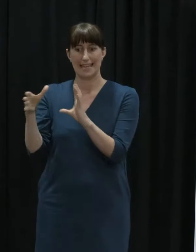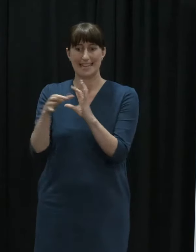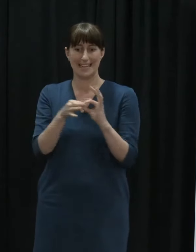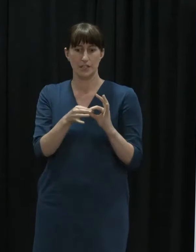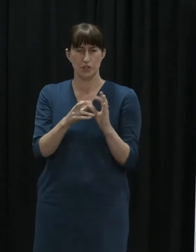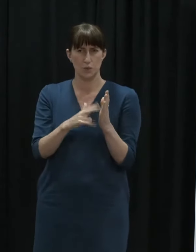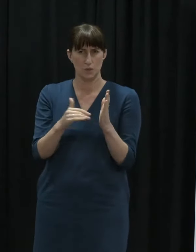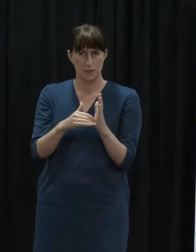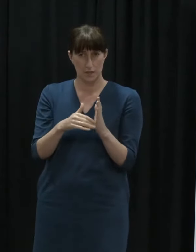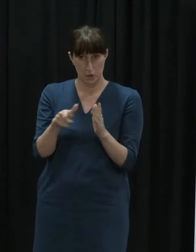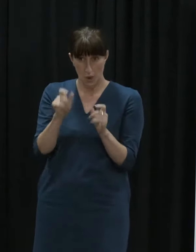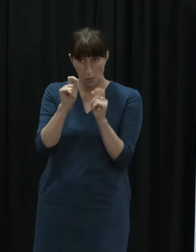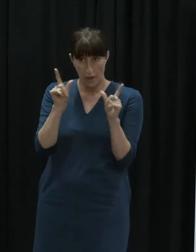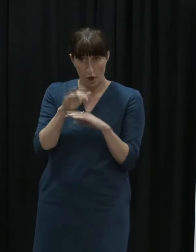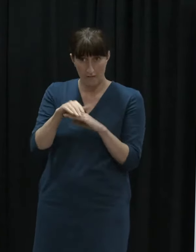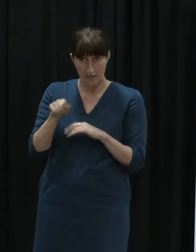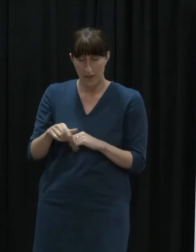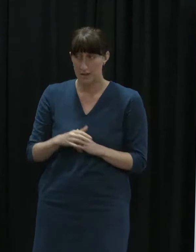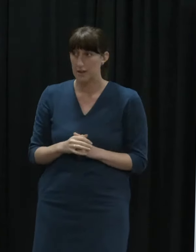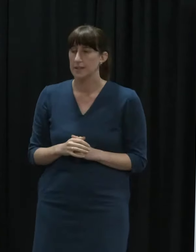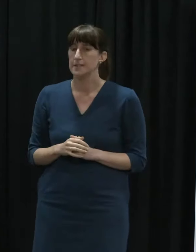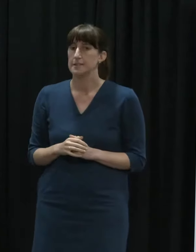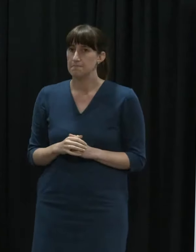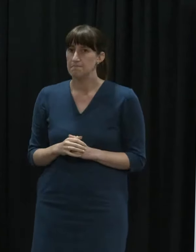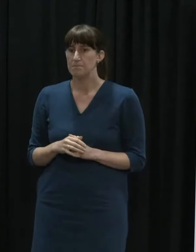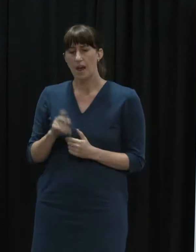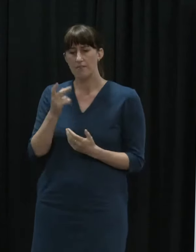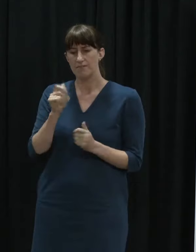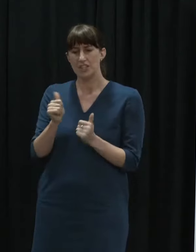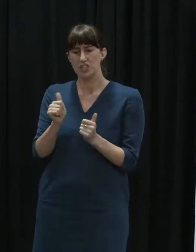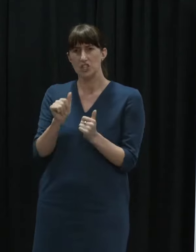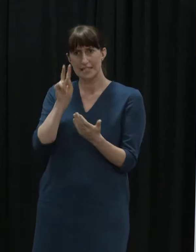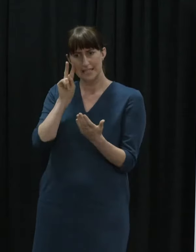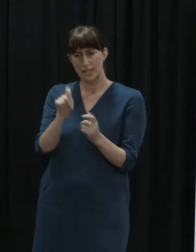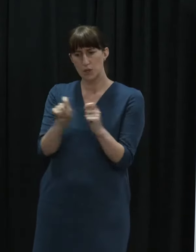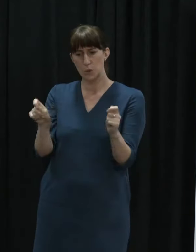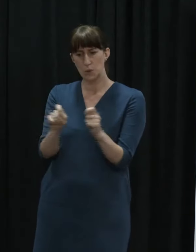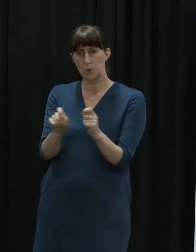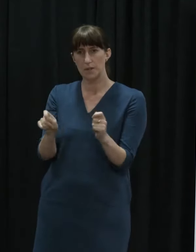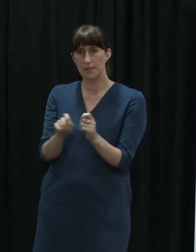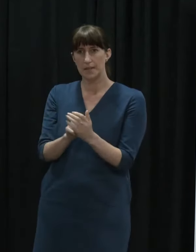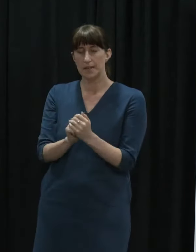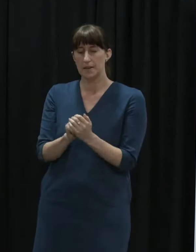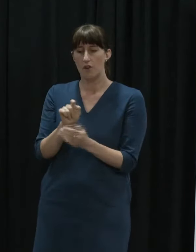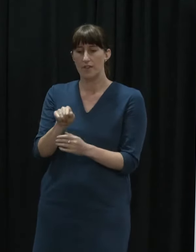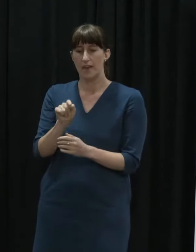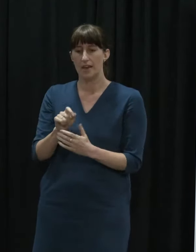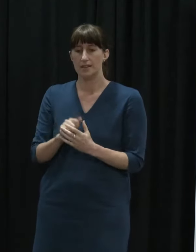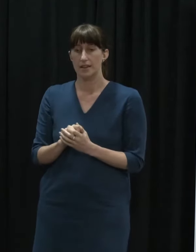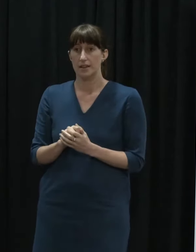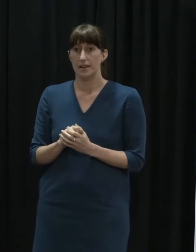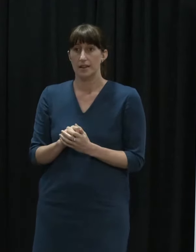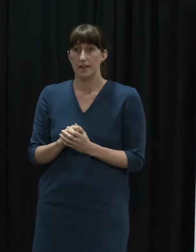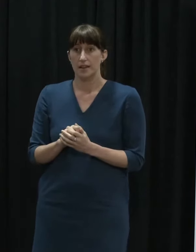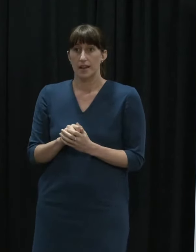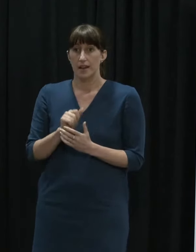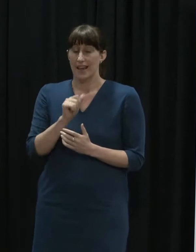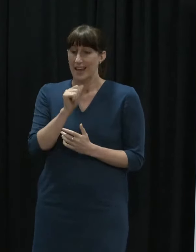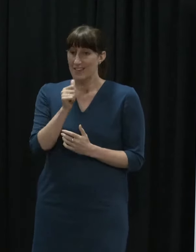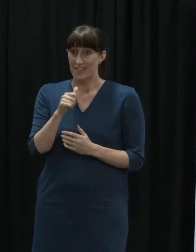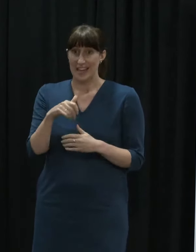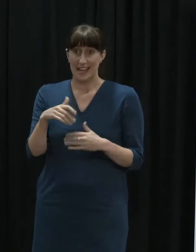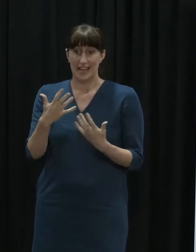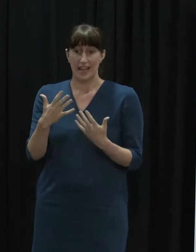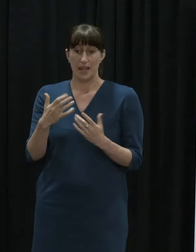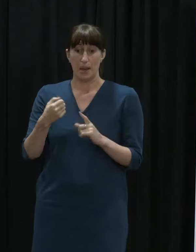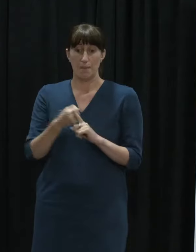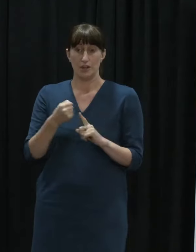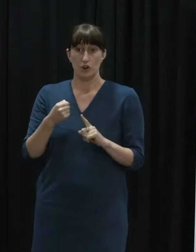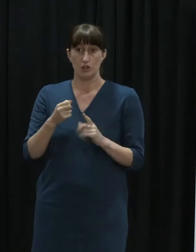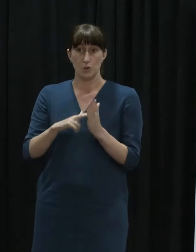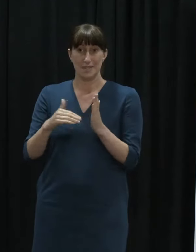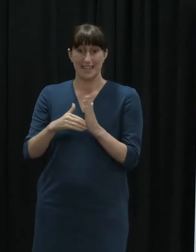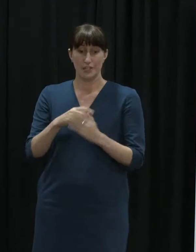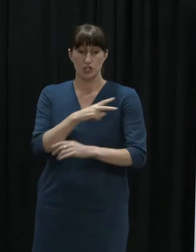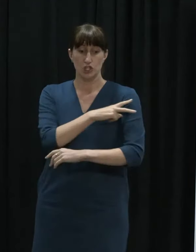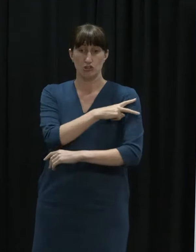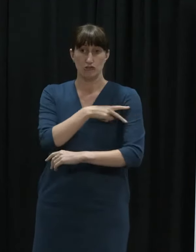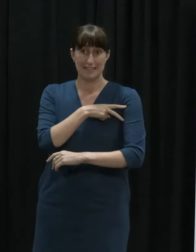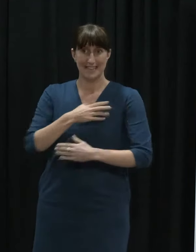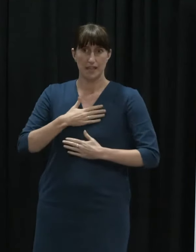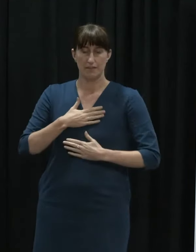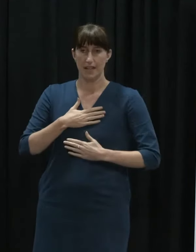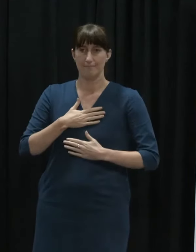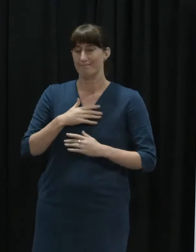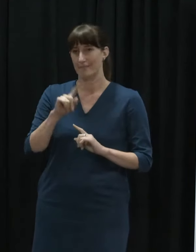of this man and has be a future